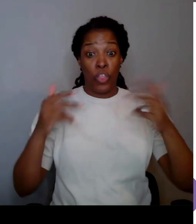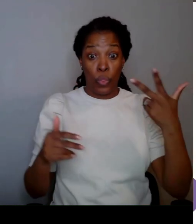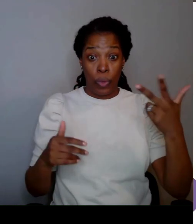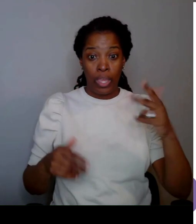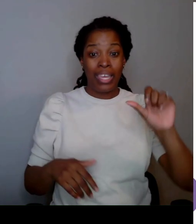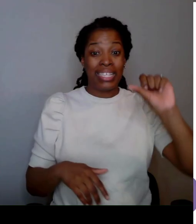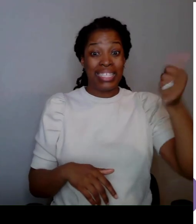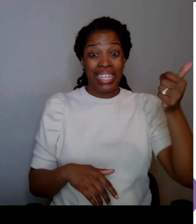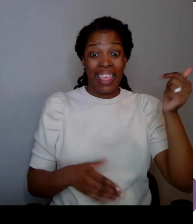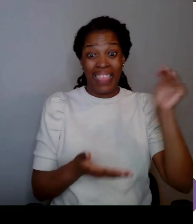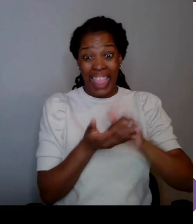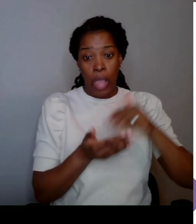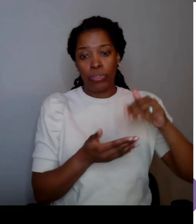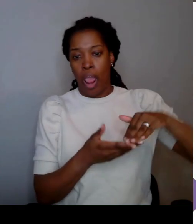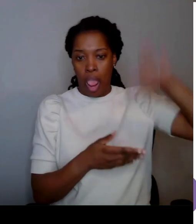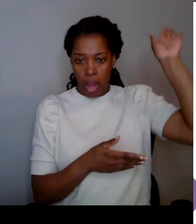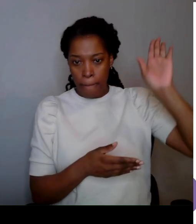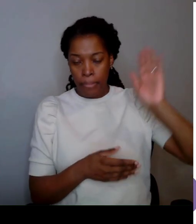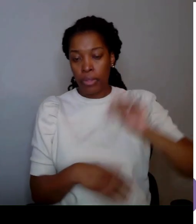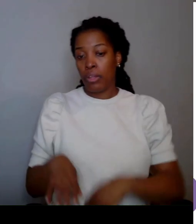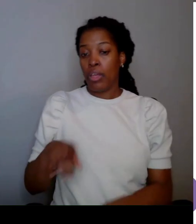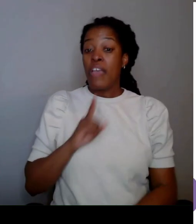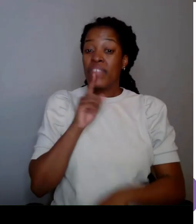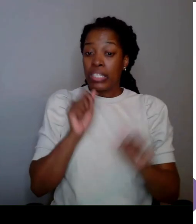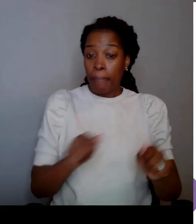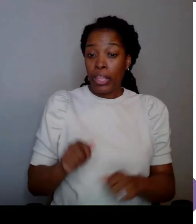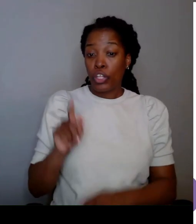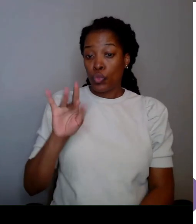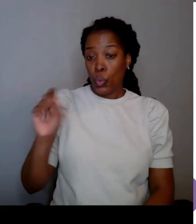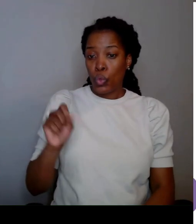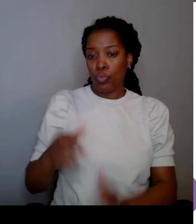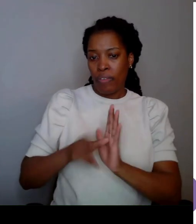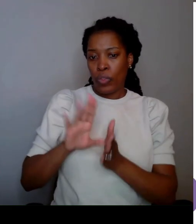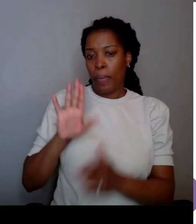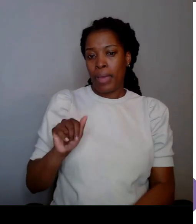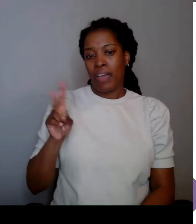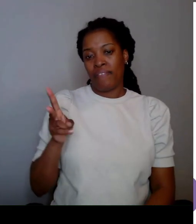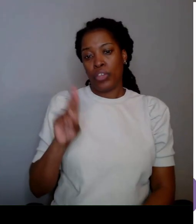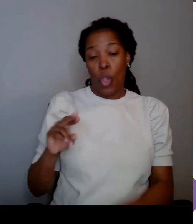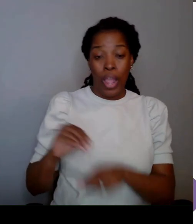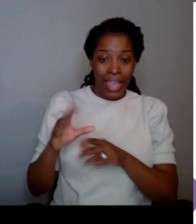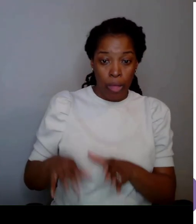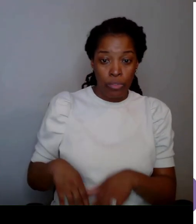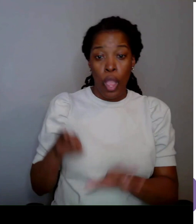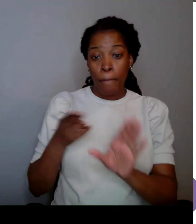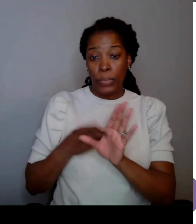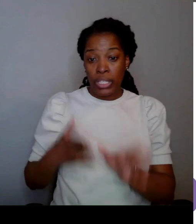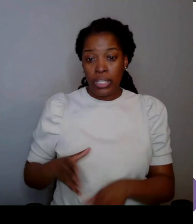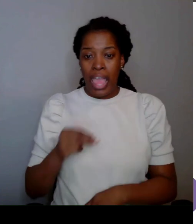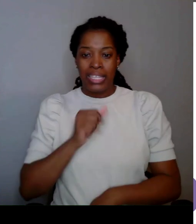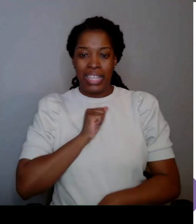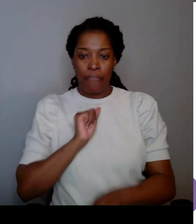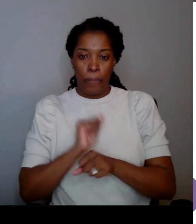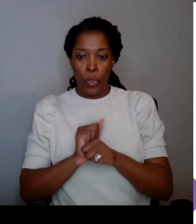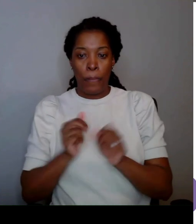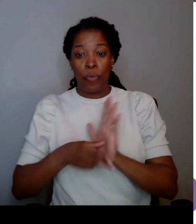counselor, participant and self-employment review team, including a district administrator, DVR director,